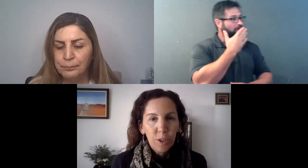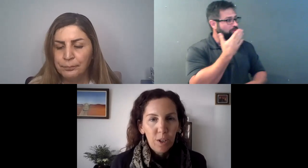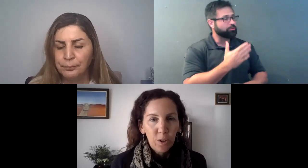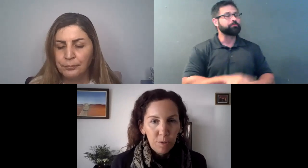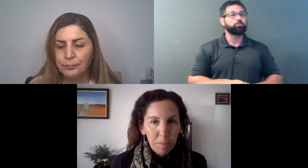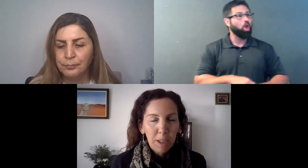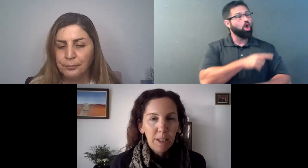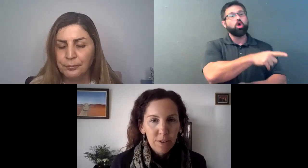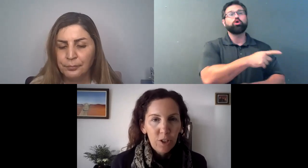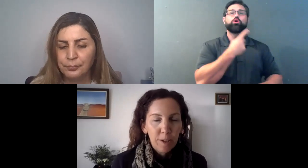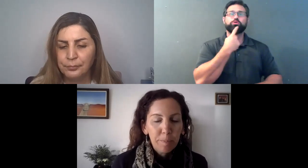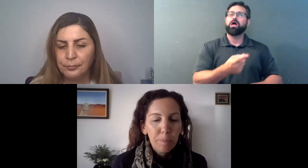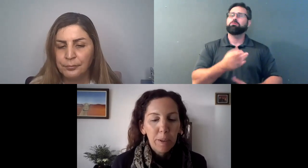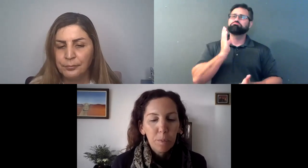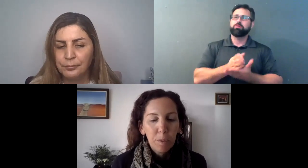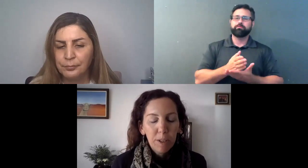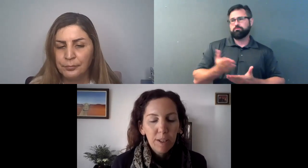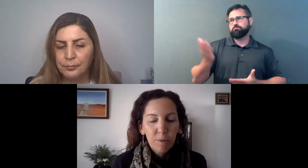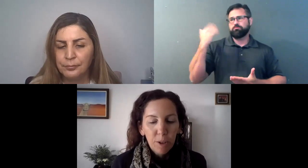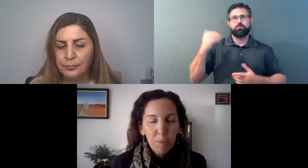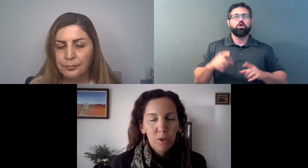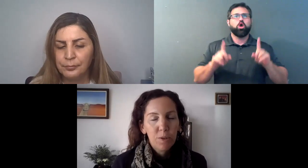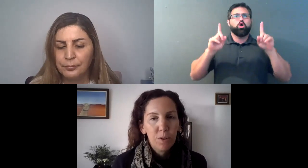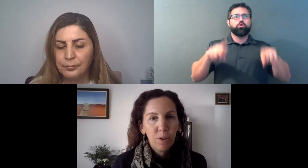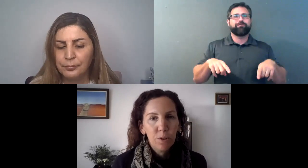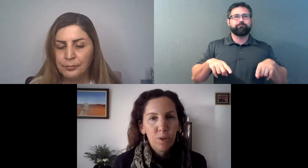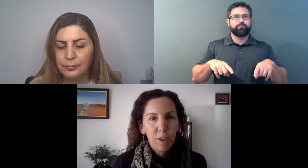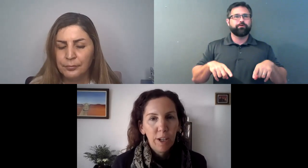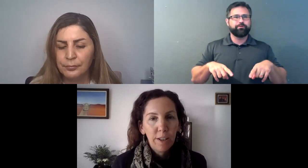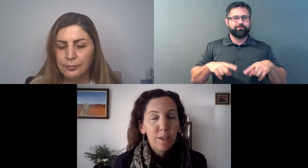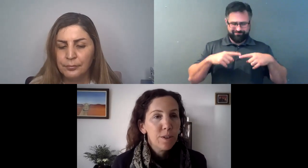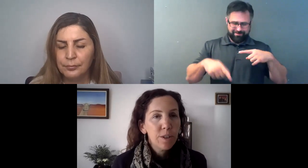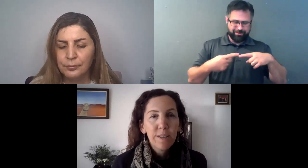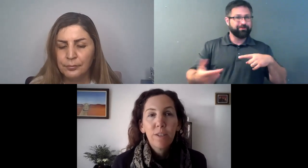in november last year but we really very much saw the launch of the guidelines not